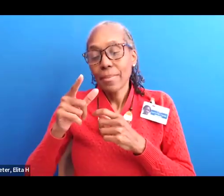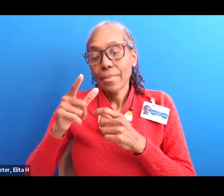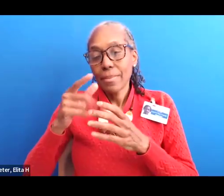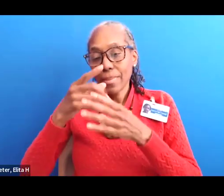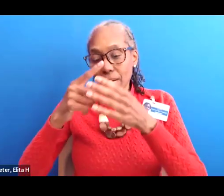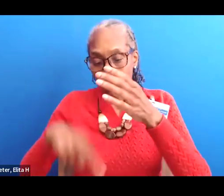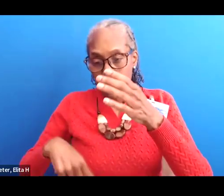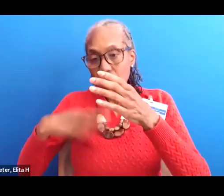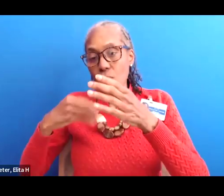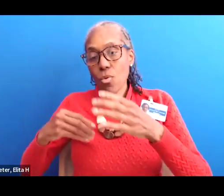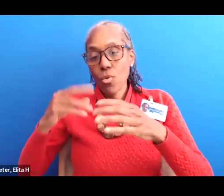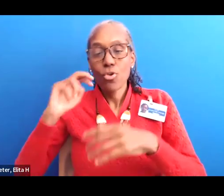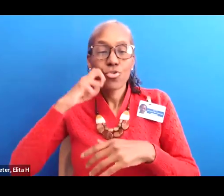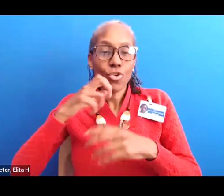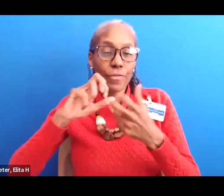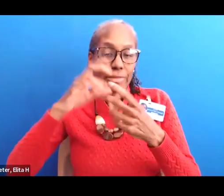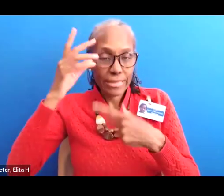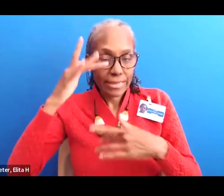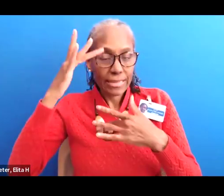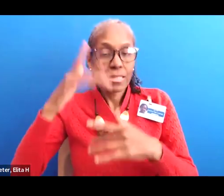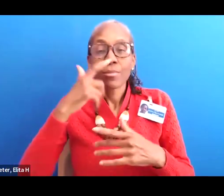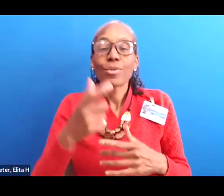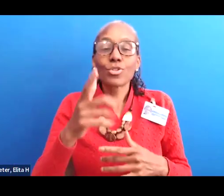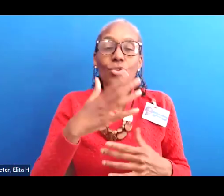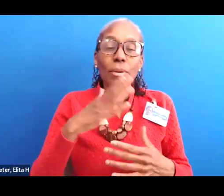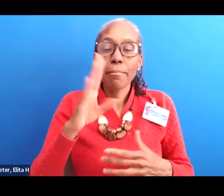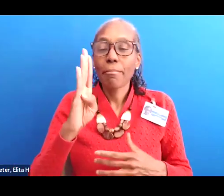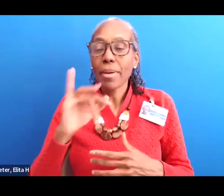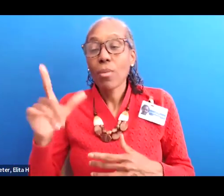your bowel tends to slow down because you're not up moving around, moving your legs.